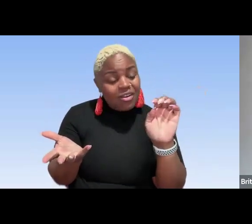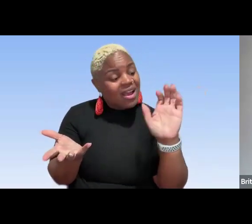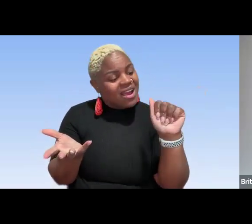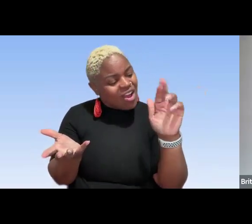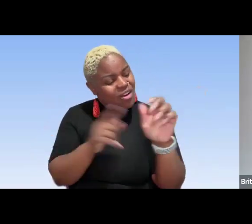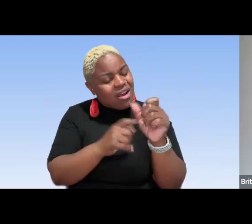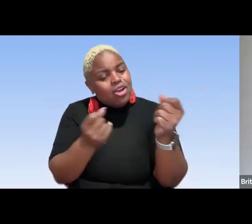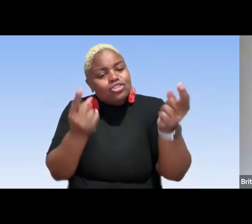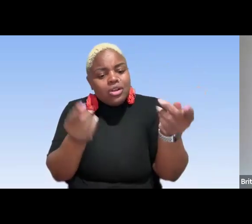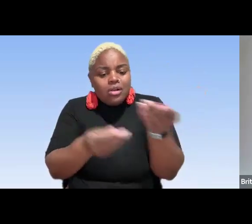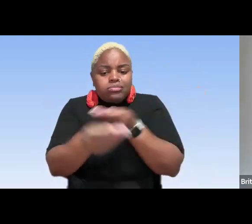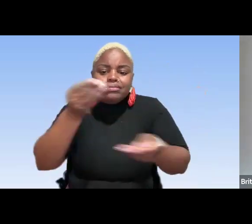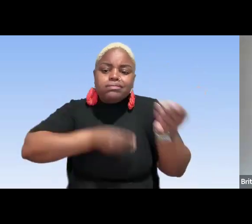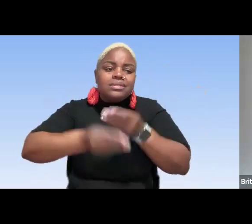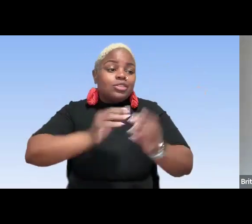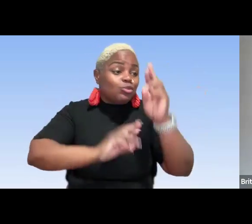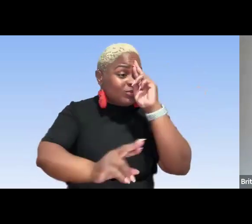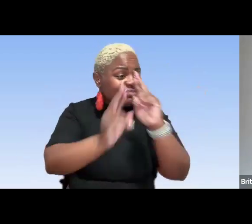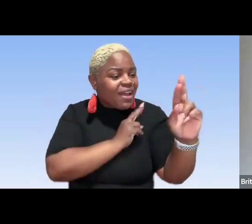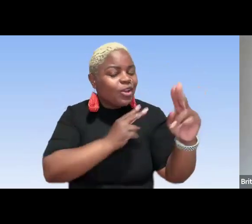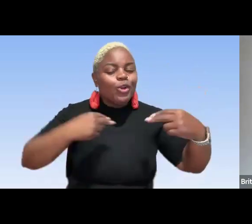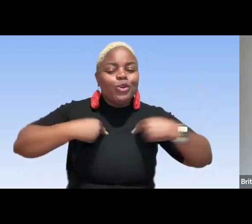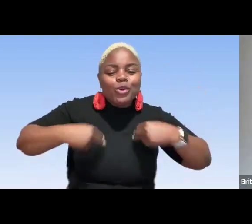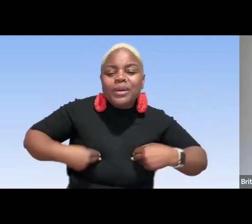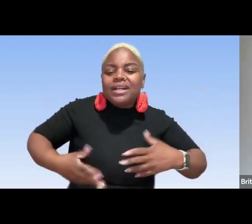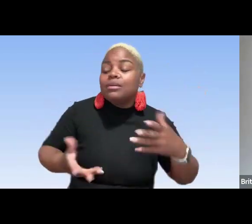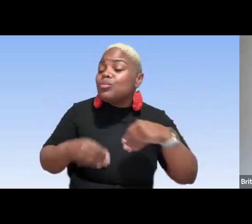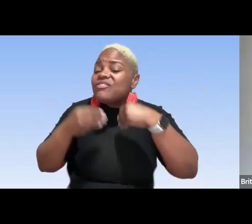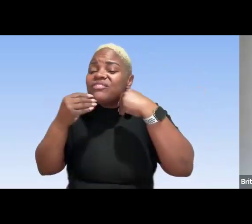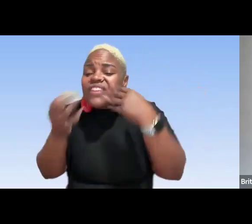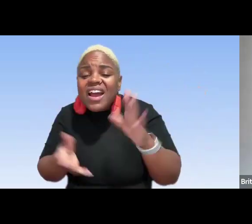recognized, where they're seen, heard, valued, felt, loved.